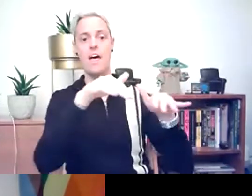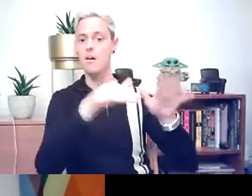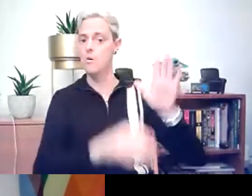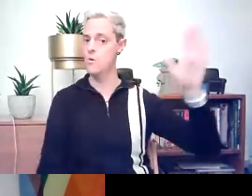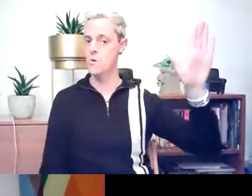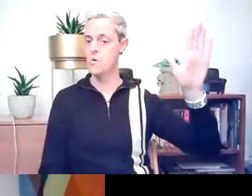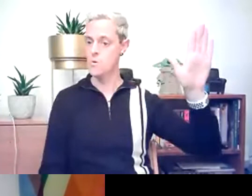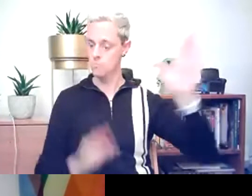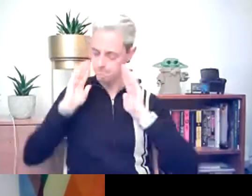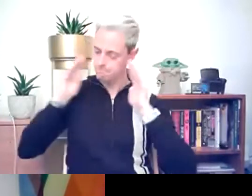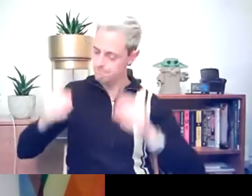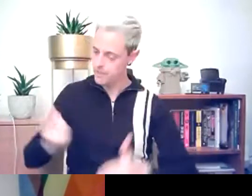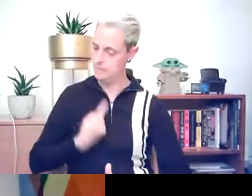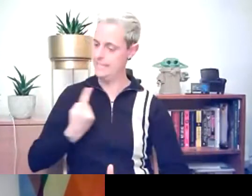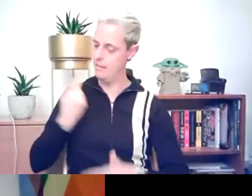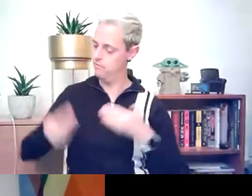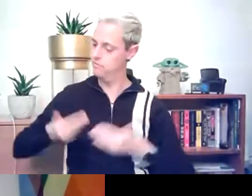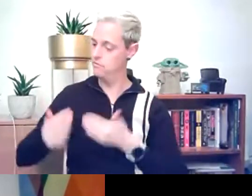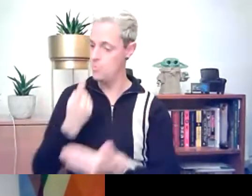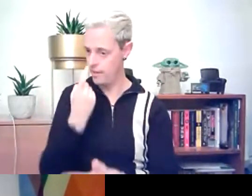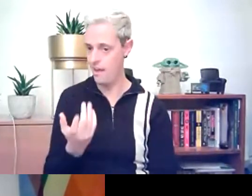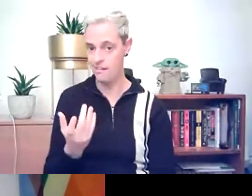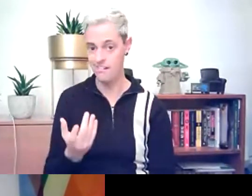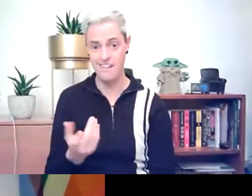ourselves. 18:27:09 Just being is enough. In a world